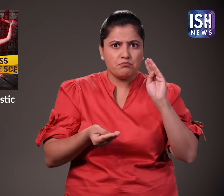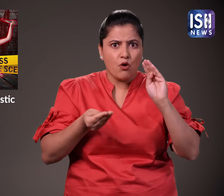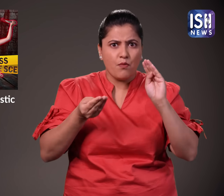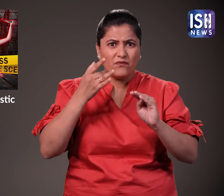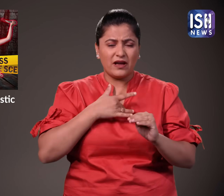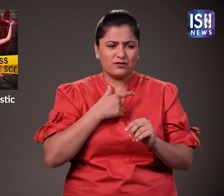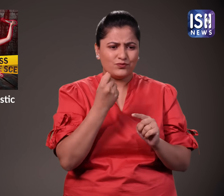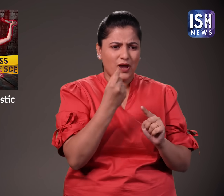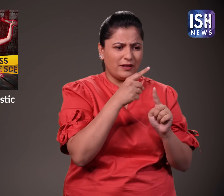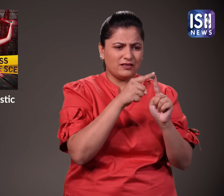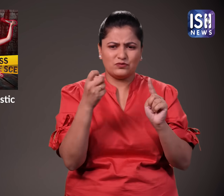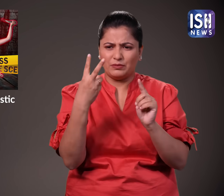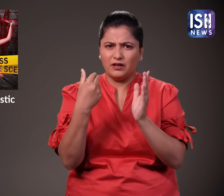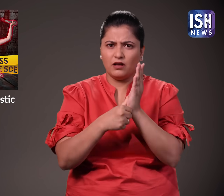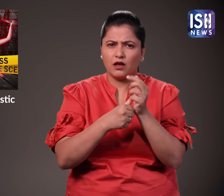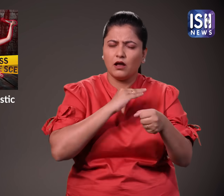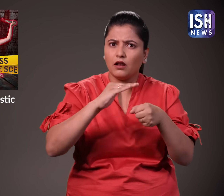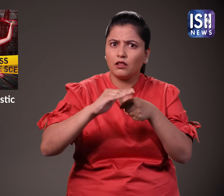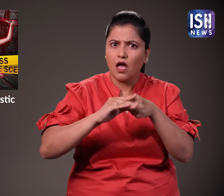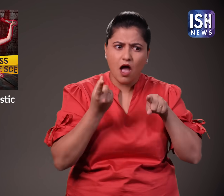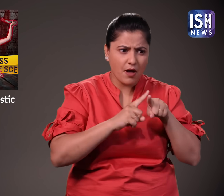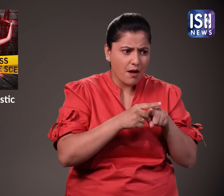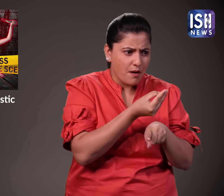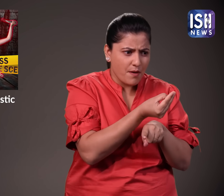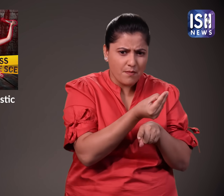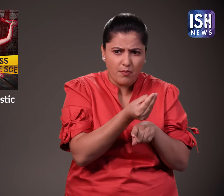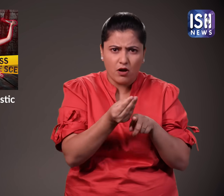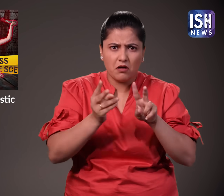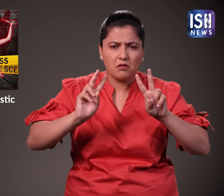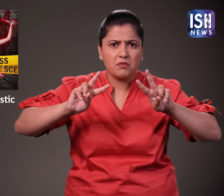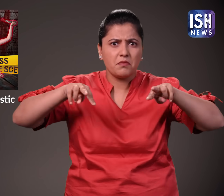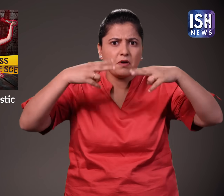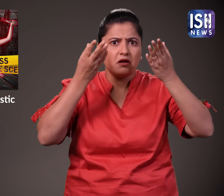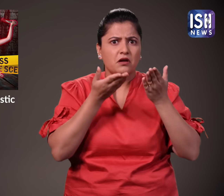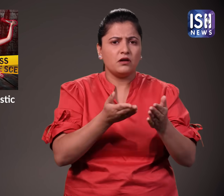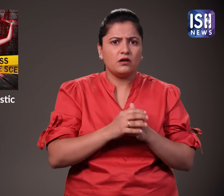Over the past 1–2 months, there has been a rise in such cases.